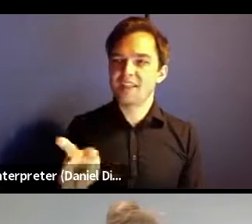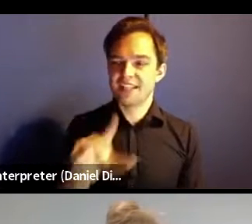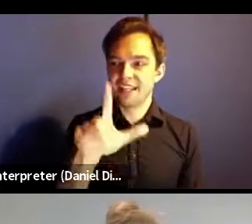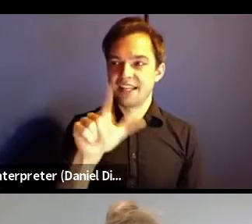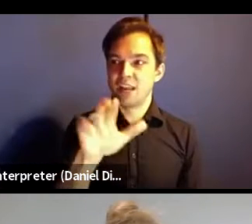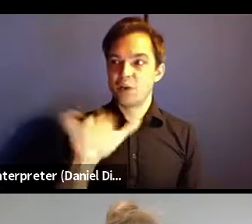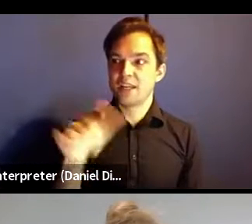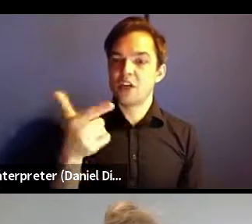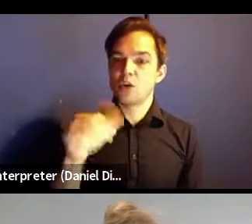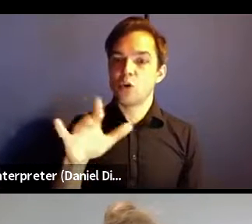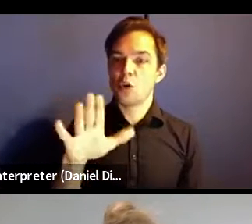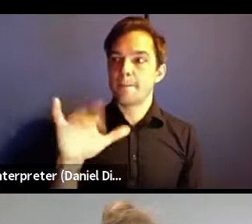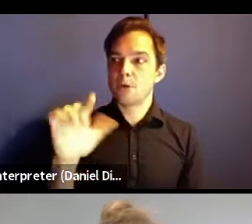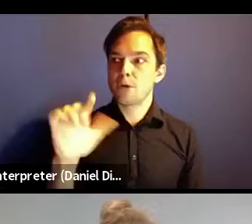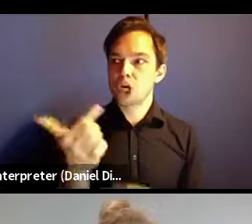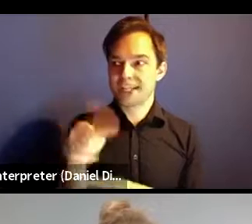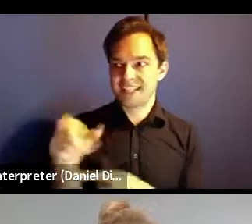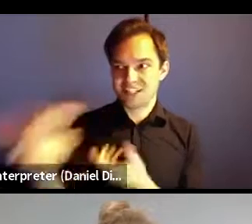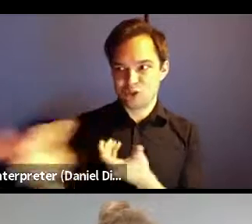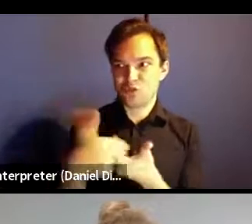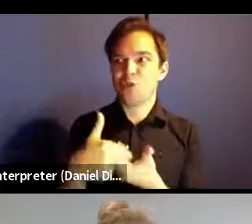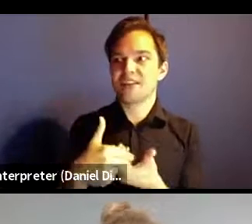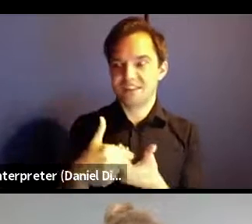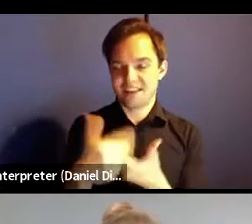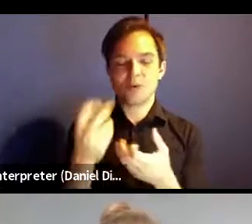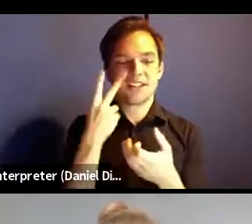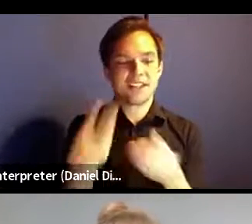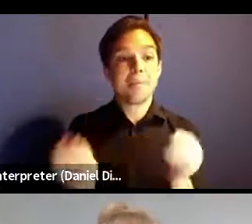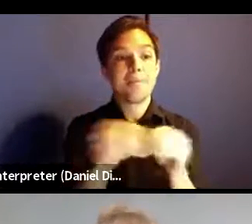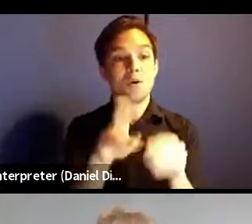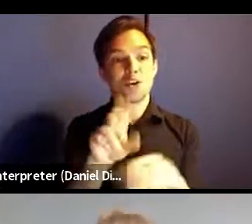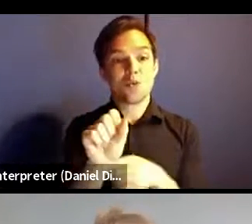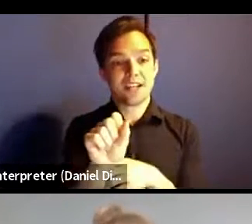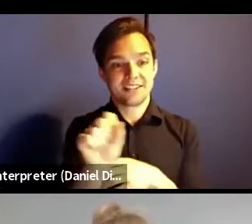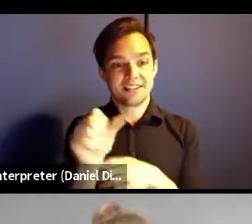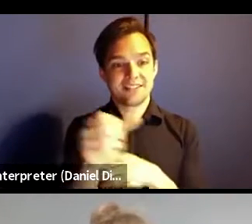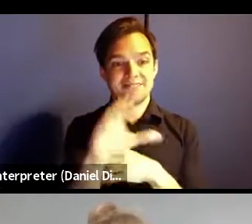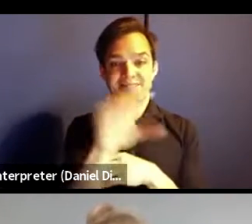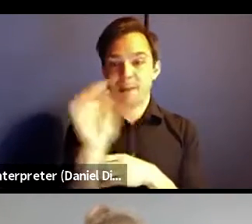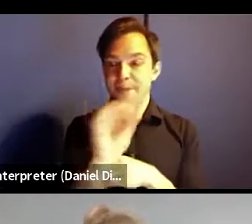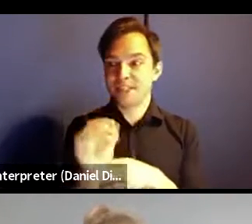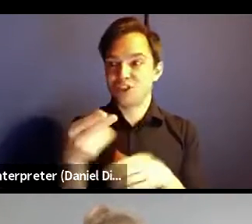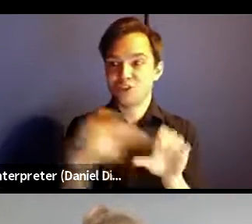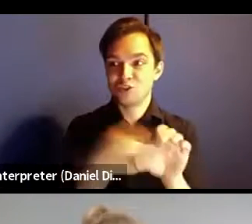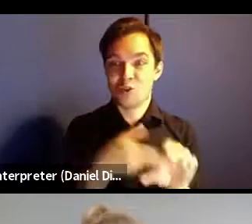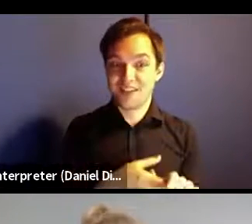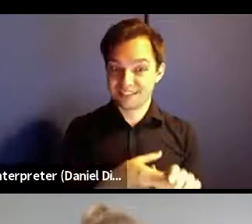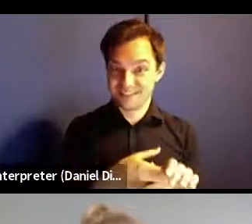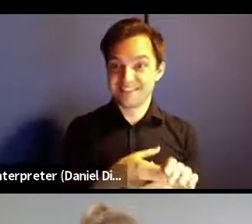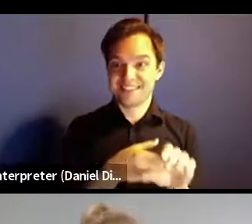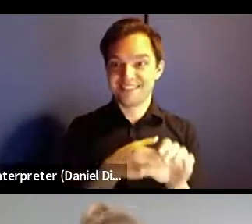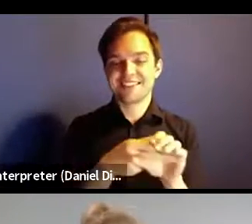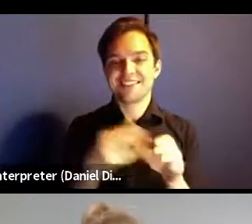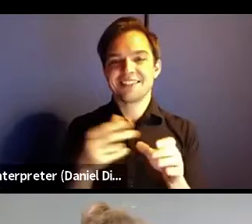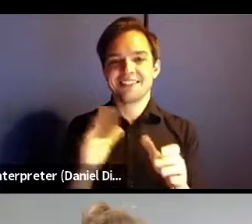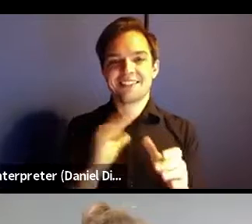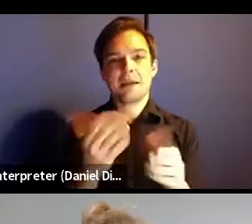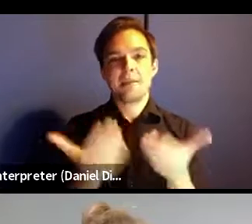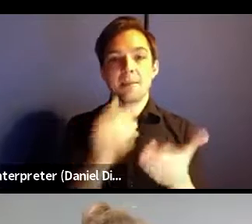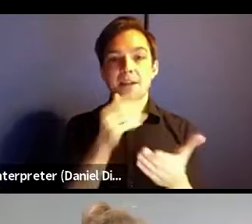So I wanna see more US companies join. And so, maybe they're not 313, but they did join.